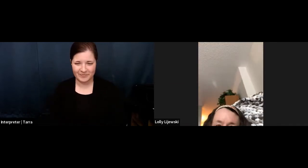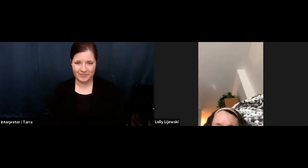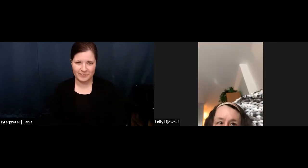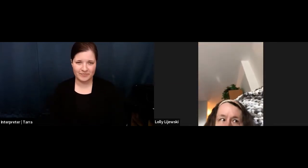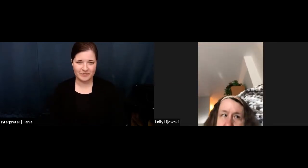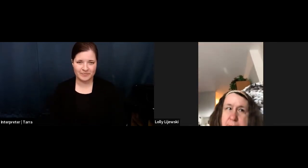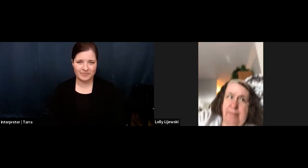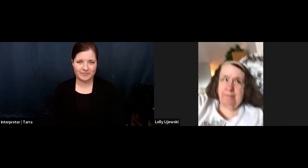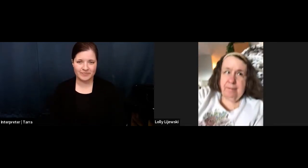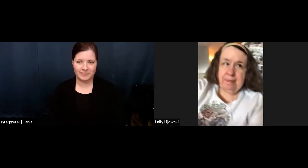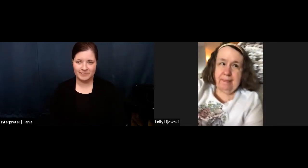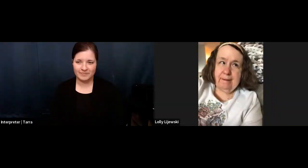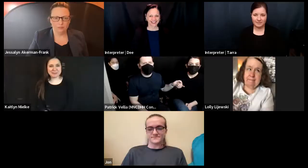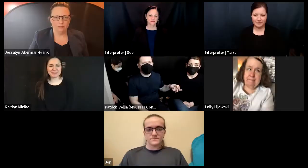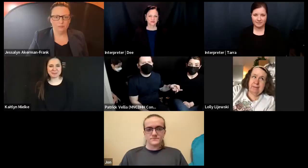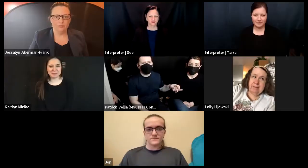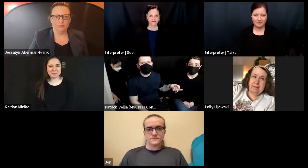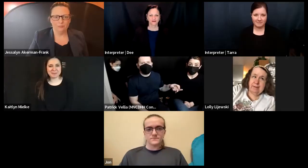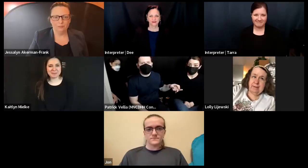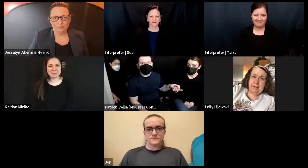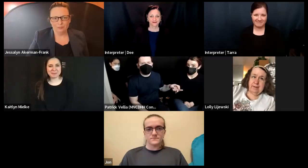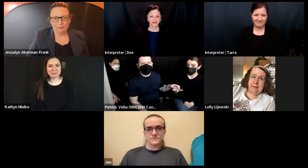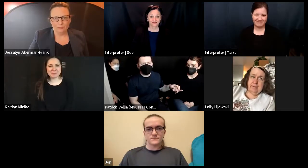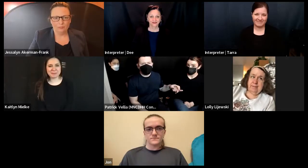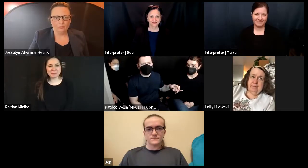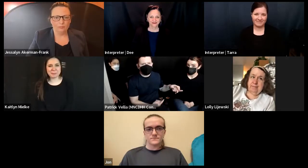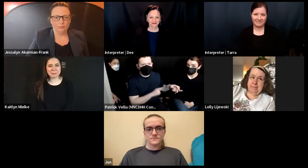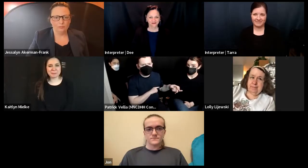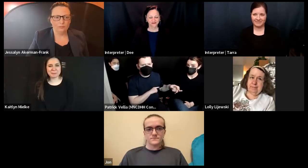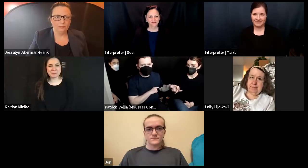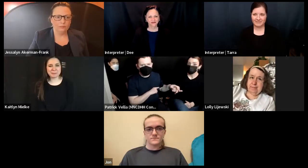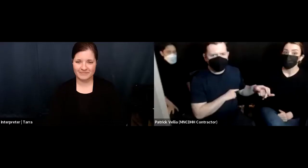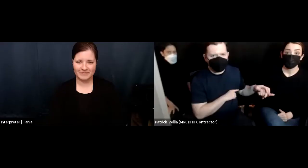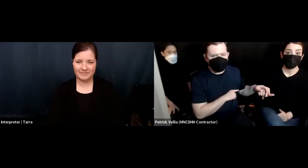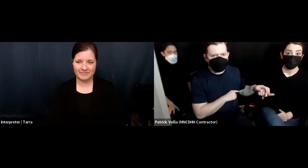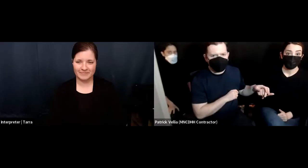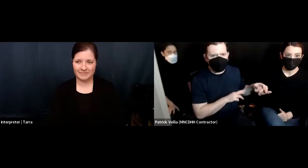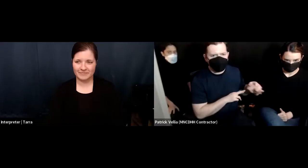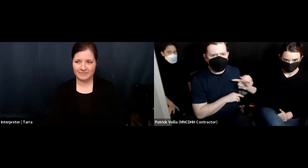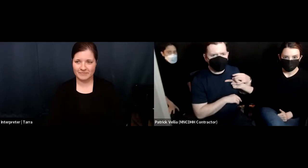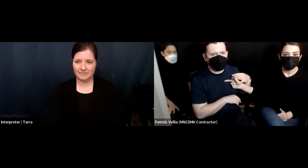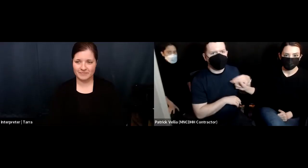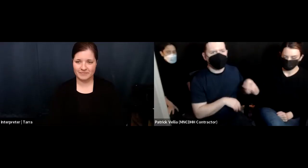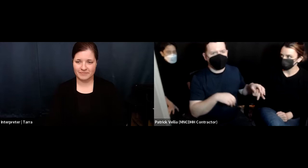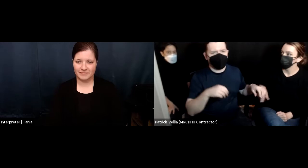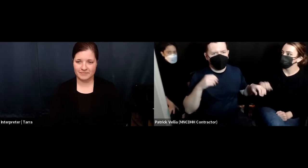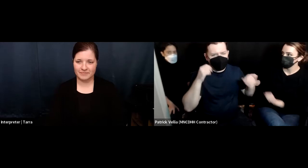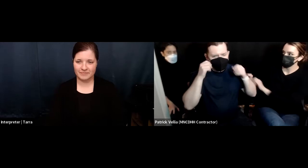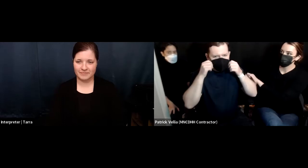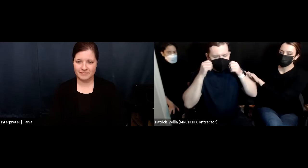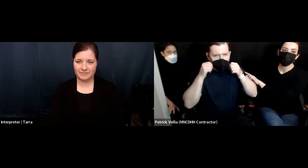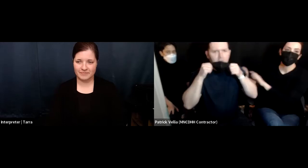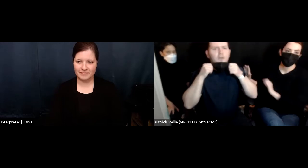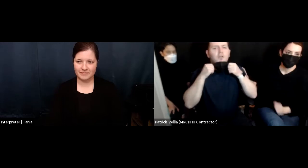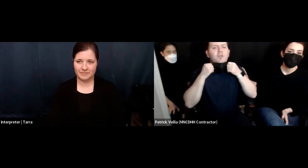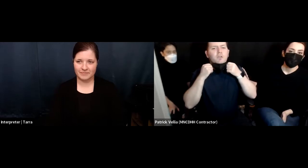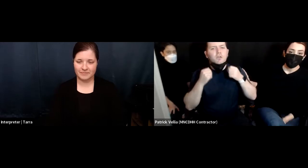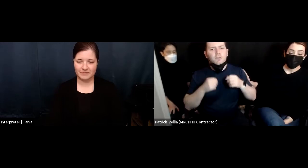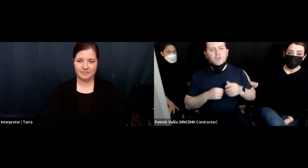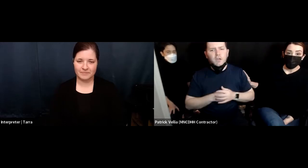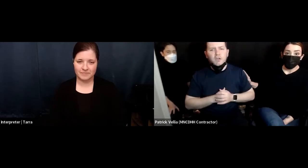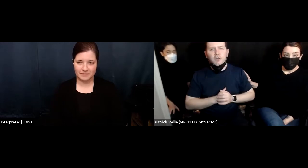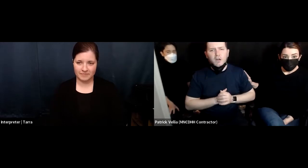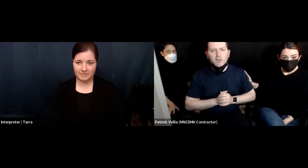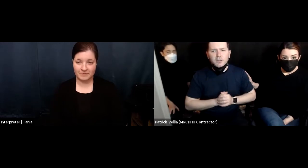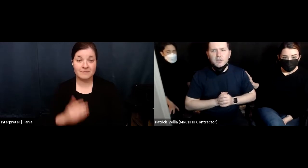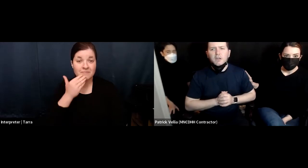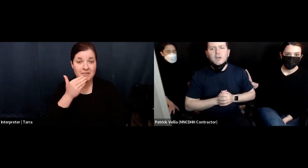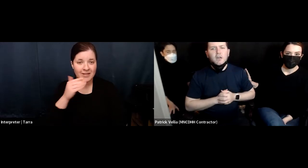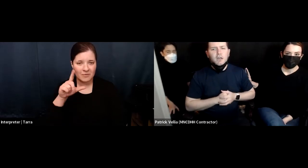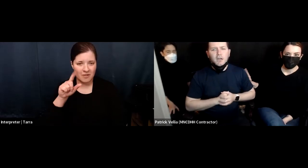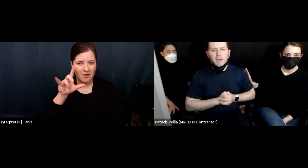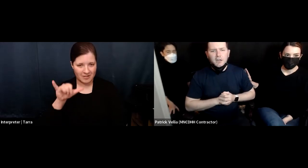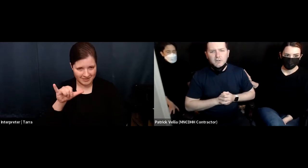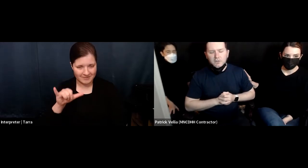also white and beige.